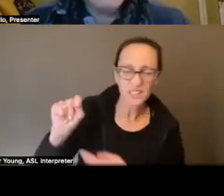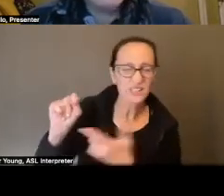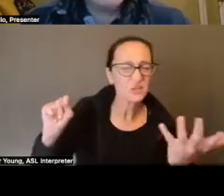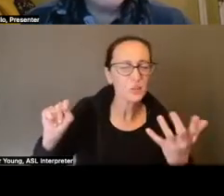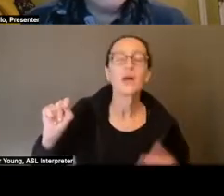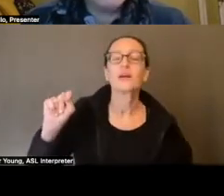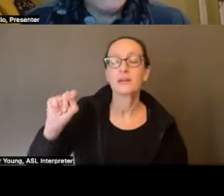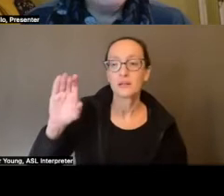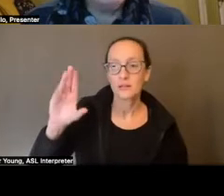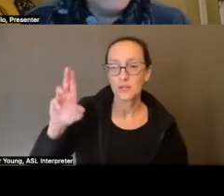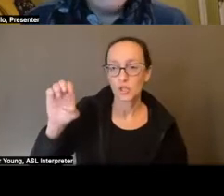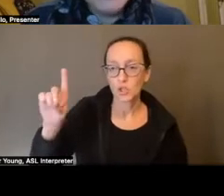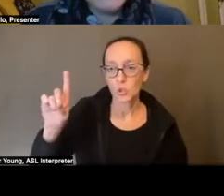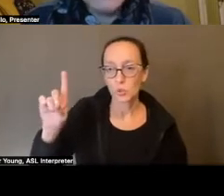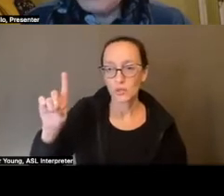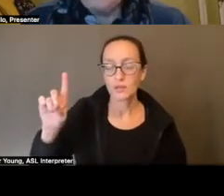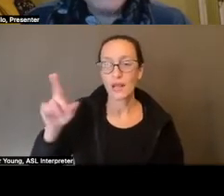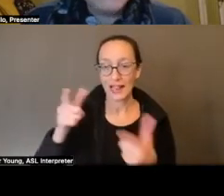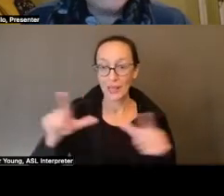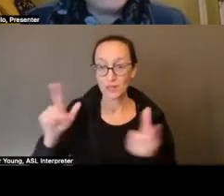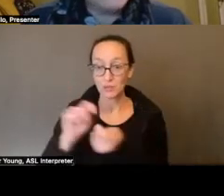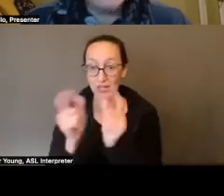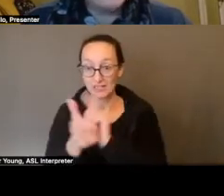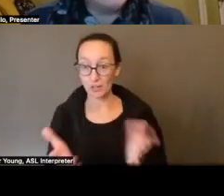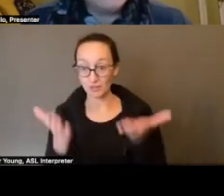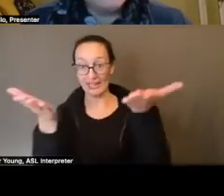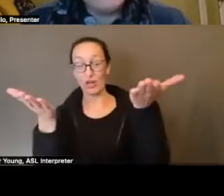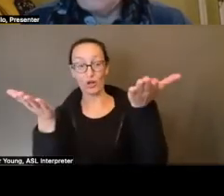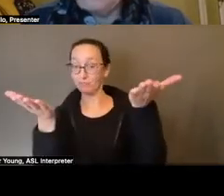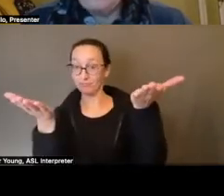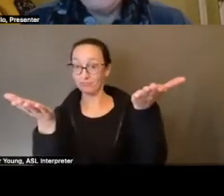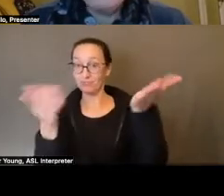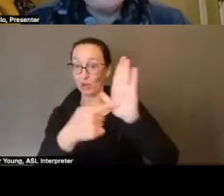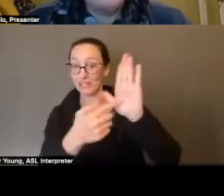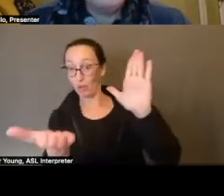which is, there is one, that is providing cued language services during this presentation.